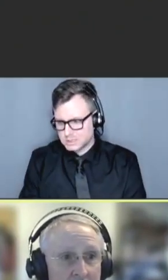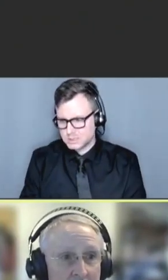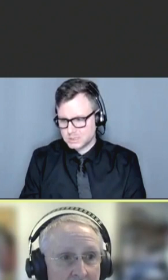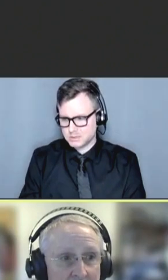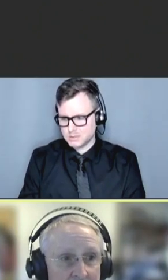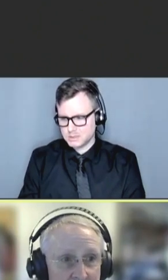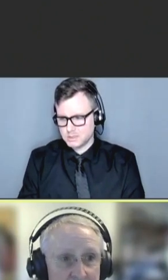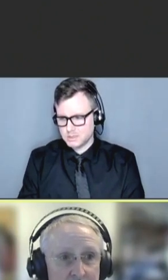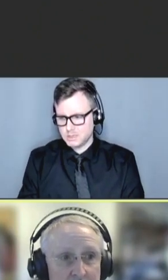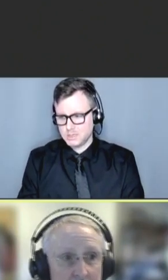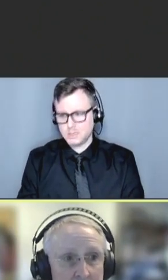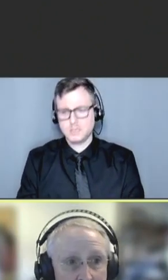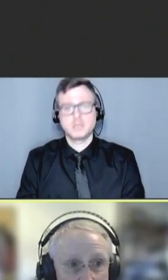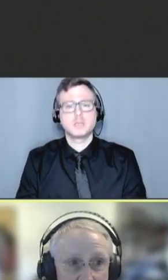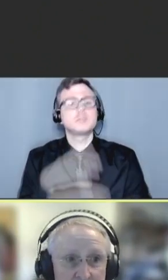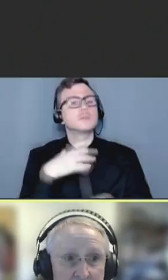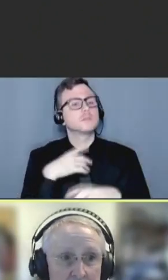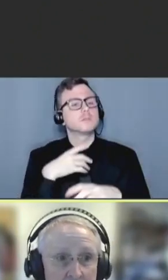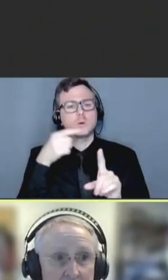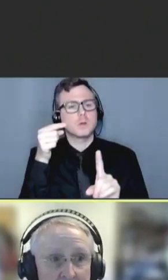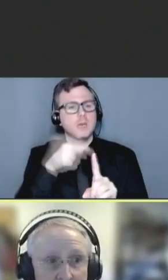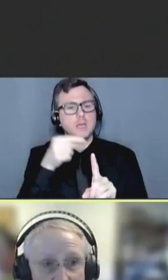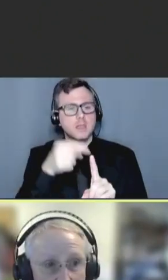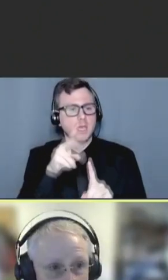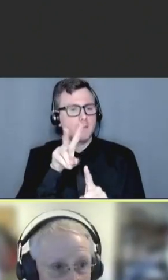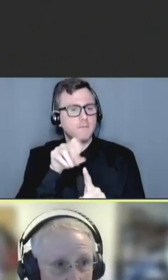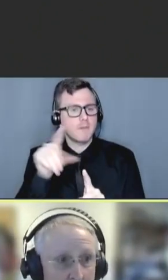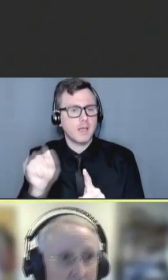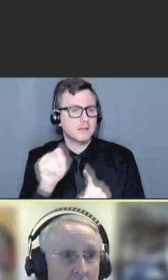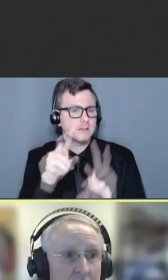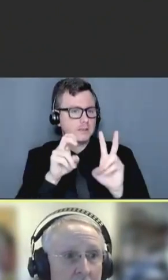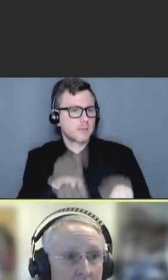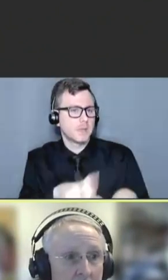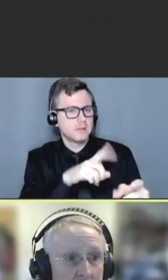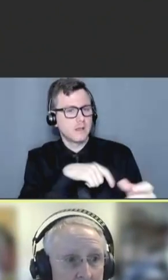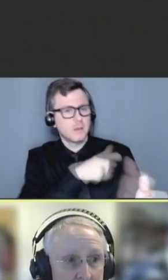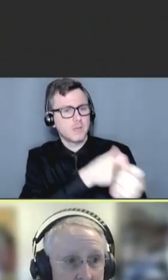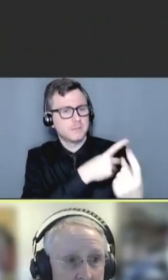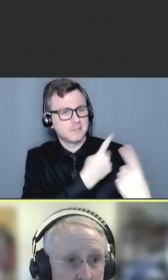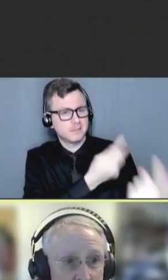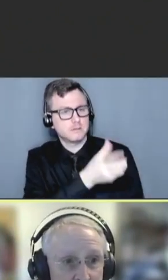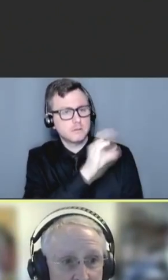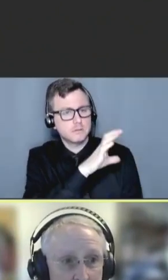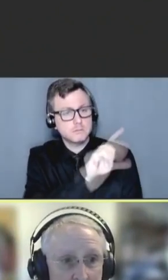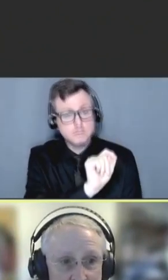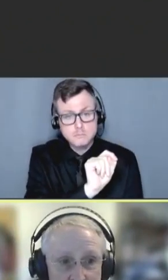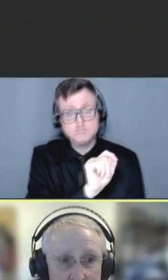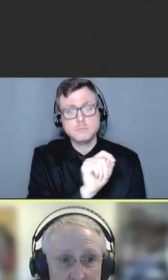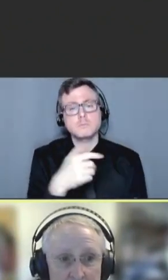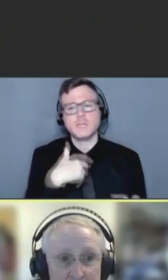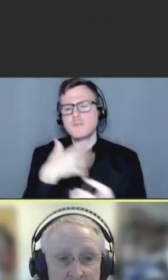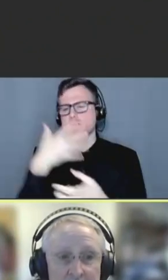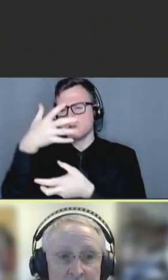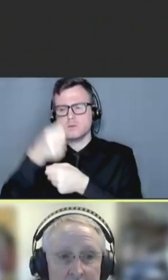So VaST assessment updates. Since October, there was a summarized data on the safety